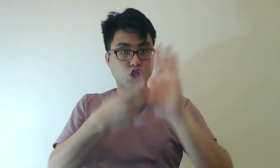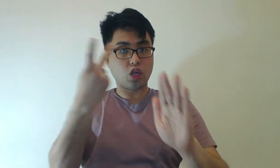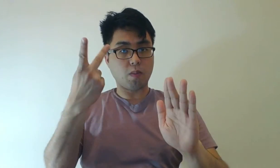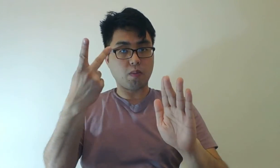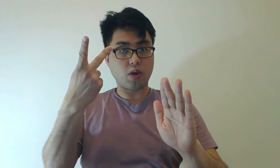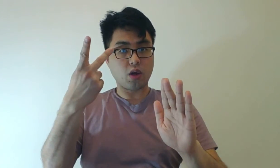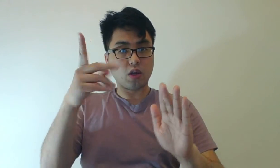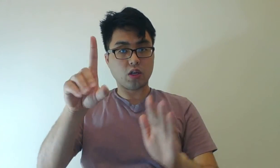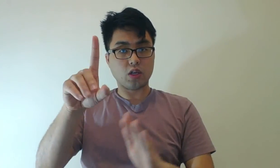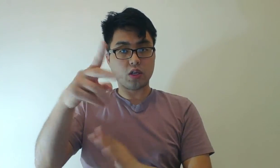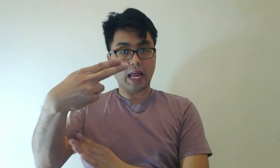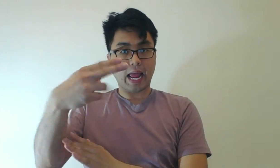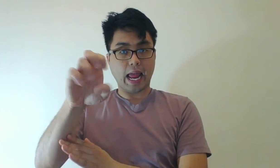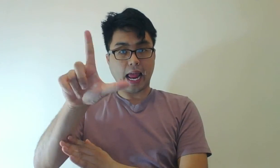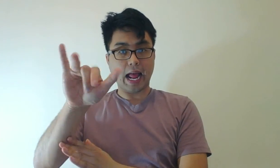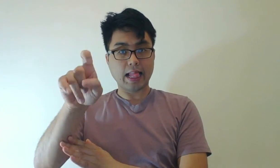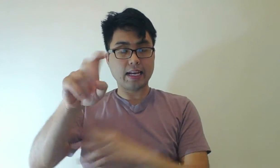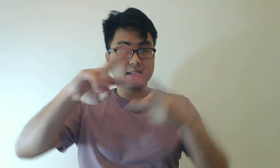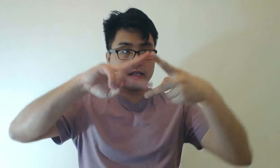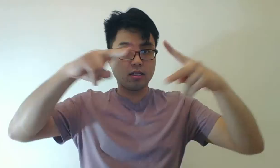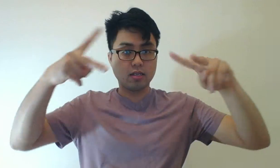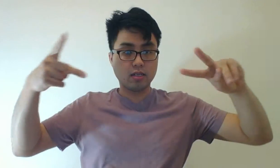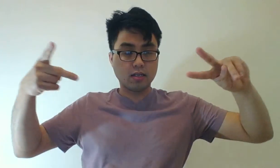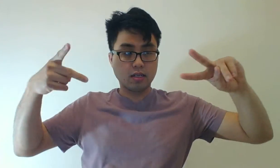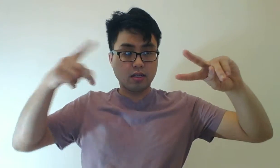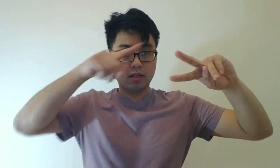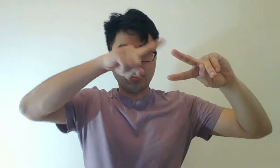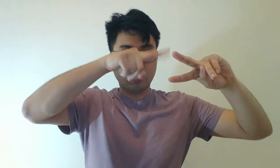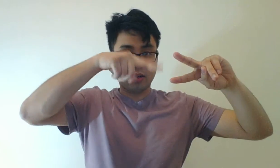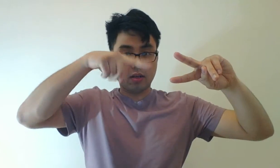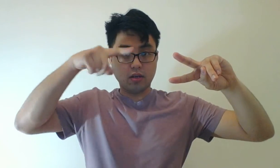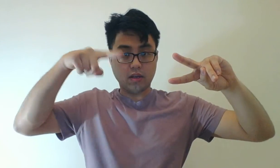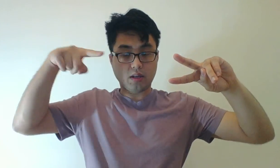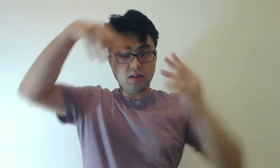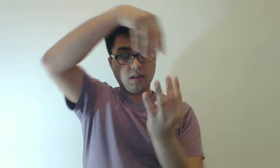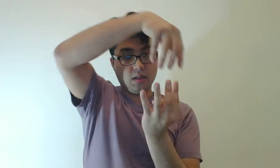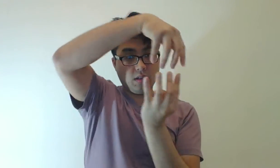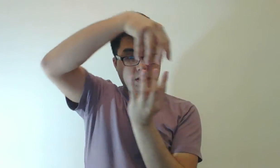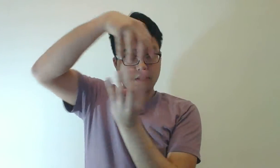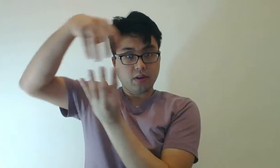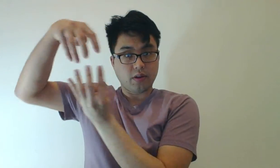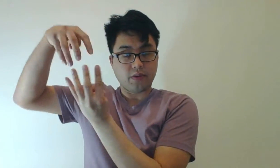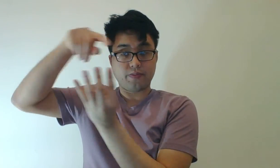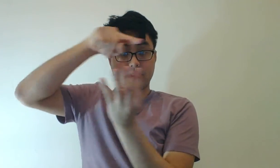double stranded helix, it has pairings